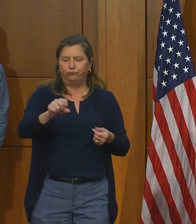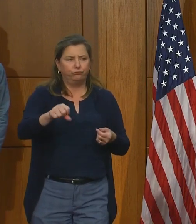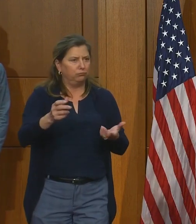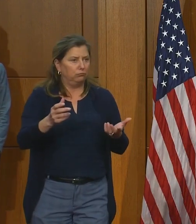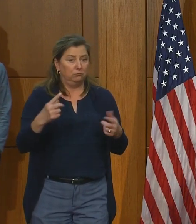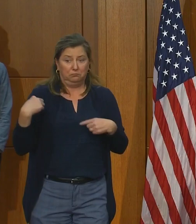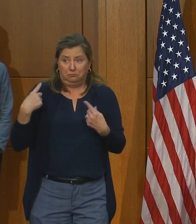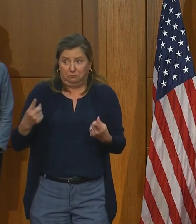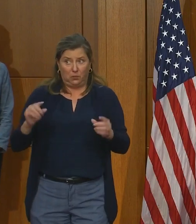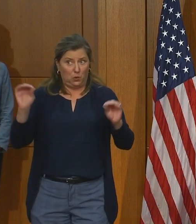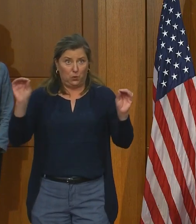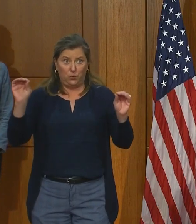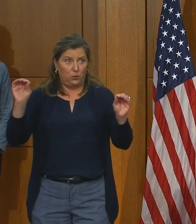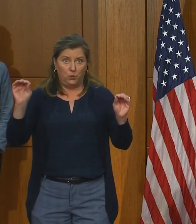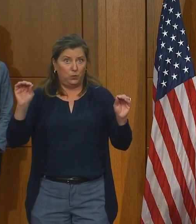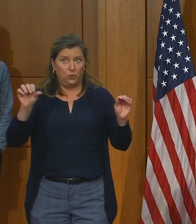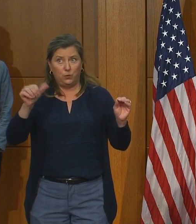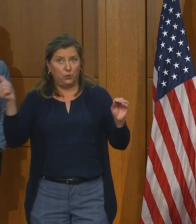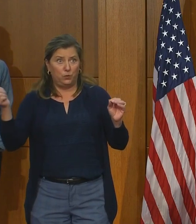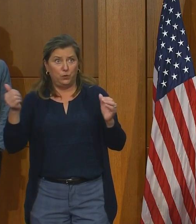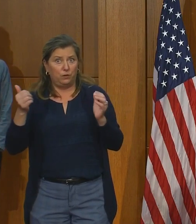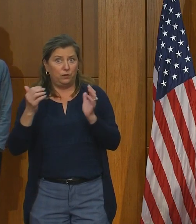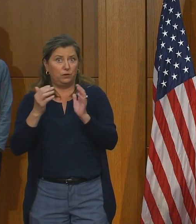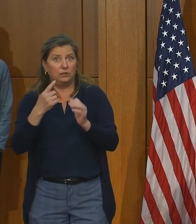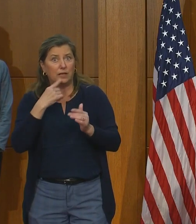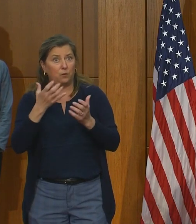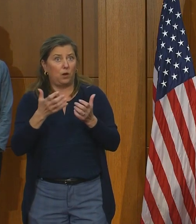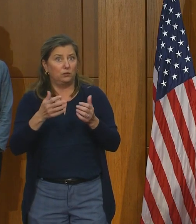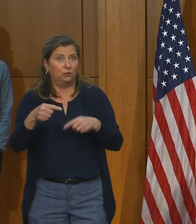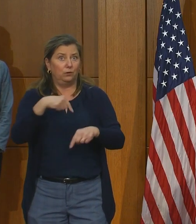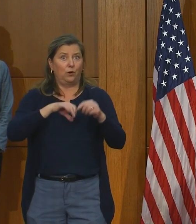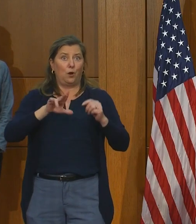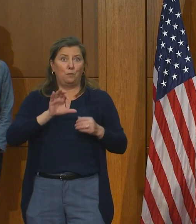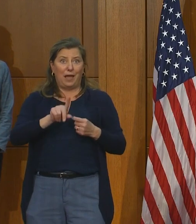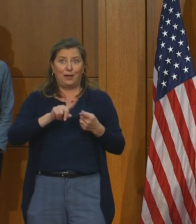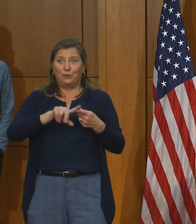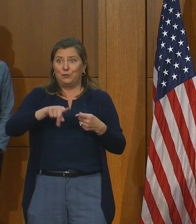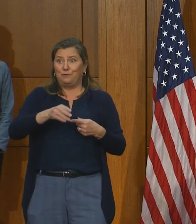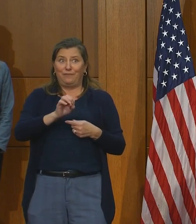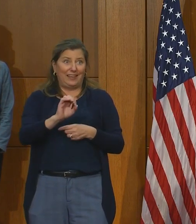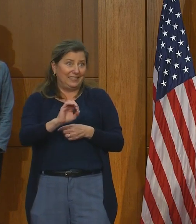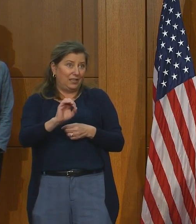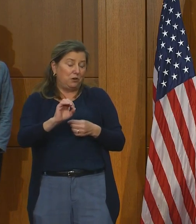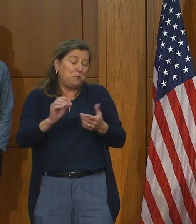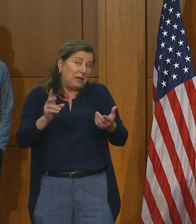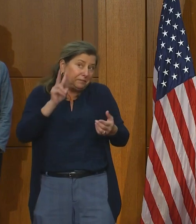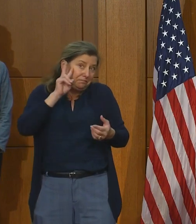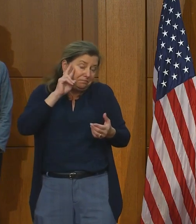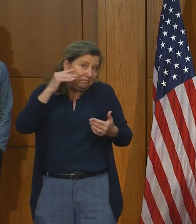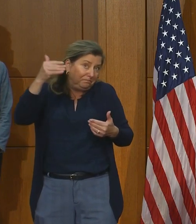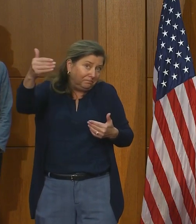WE'LL CERTAINLY TO FASTEST. UNTIL TO DATE I HAVEN'T HAD